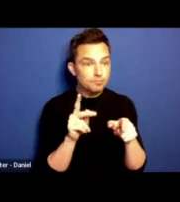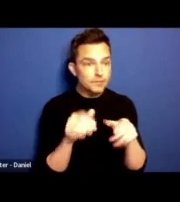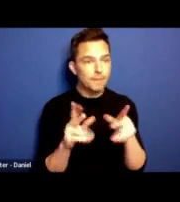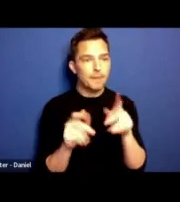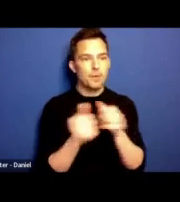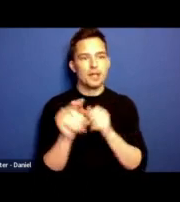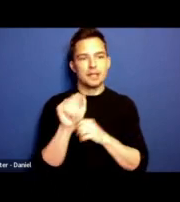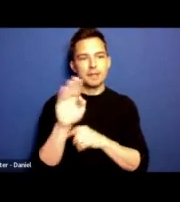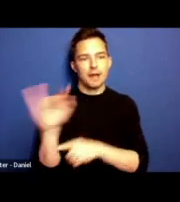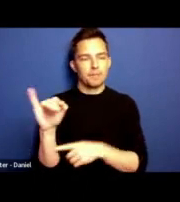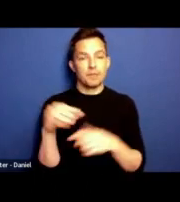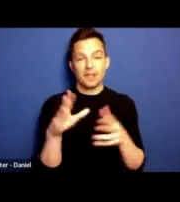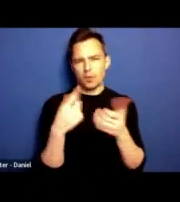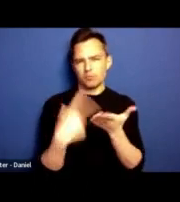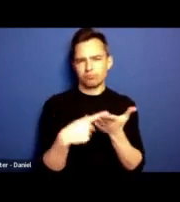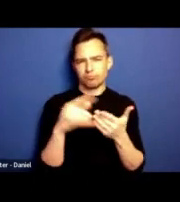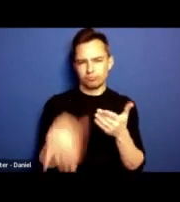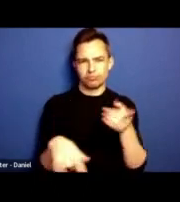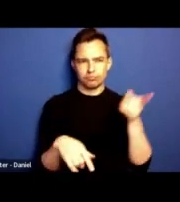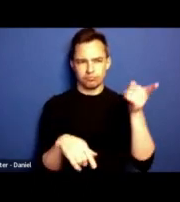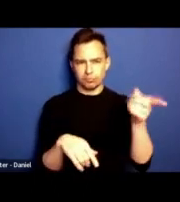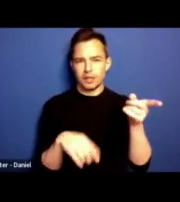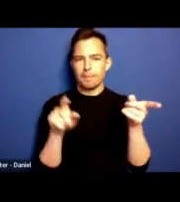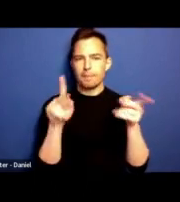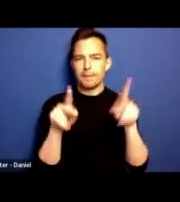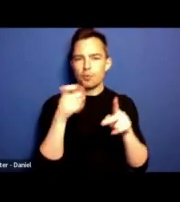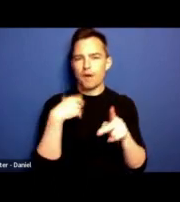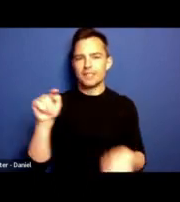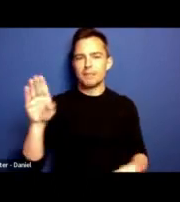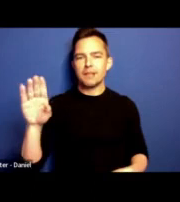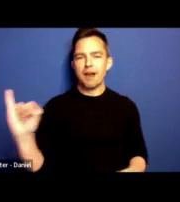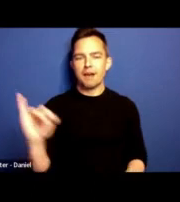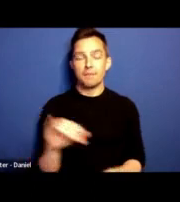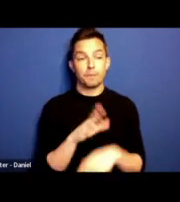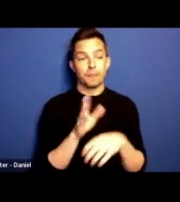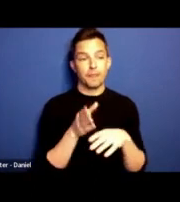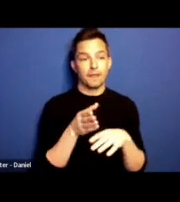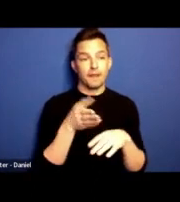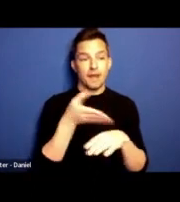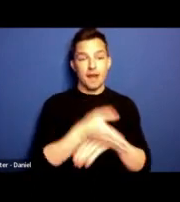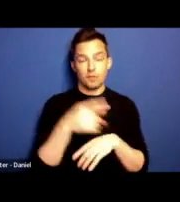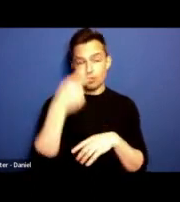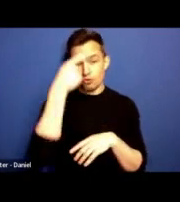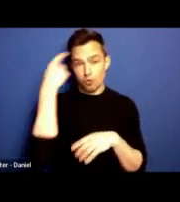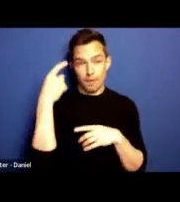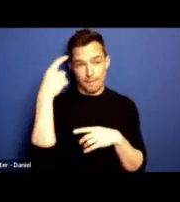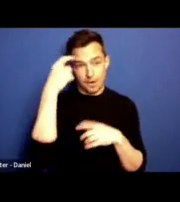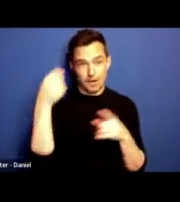about some of the challenges faced by people with TBI. Following a traumatic brain injury, people encounter physical, cognitive and